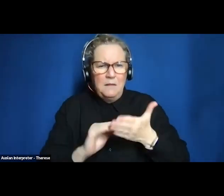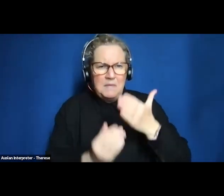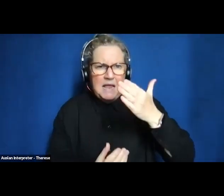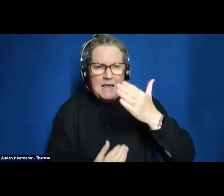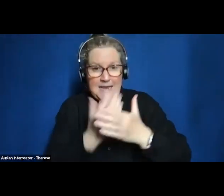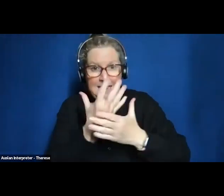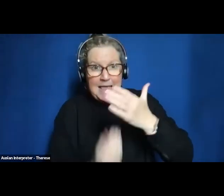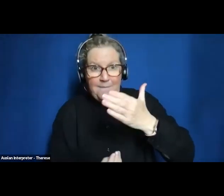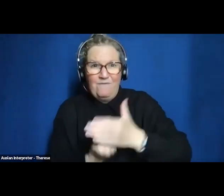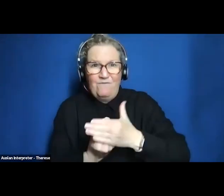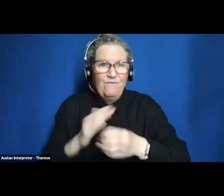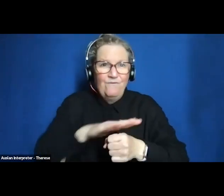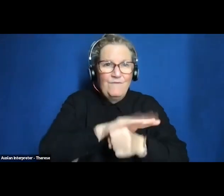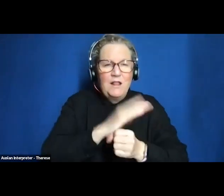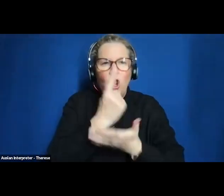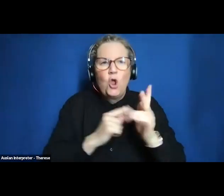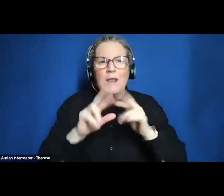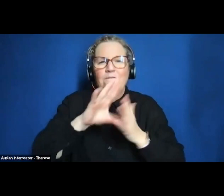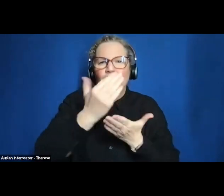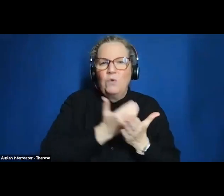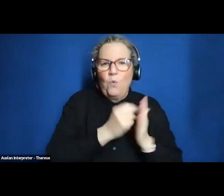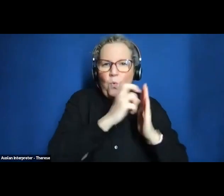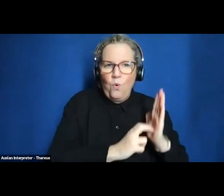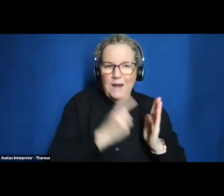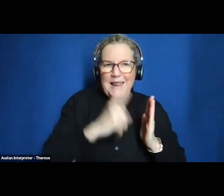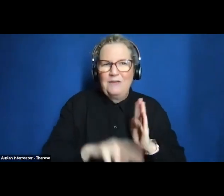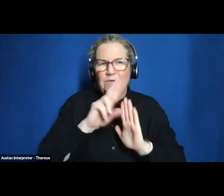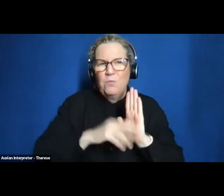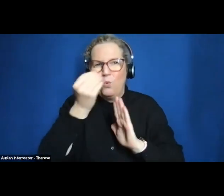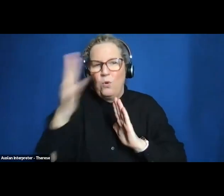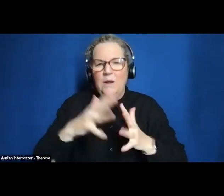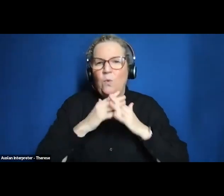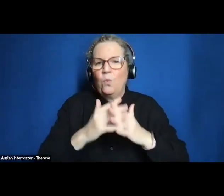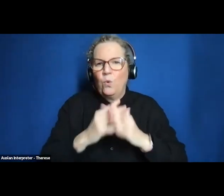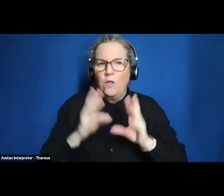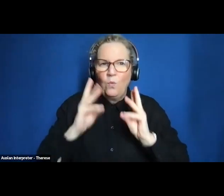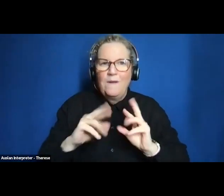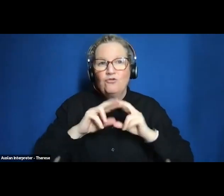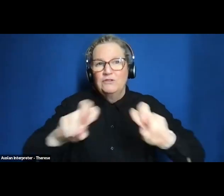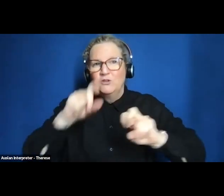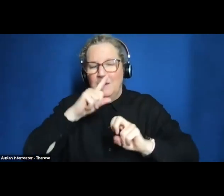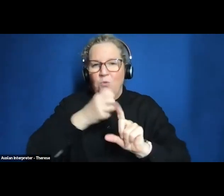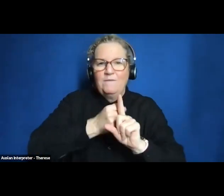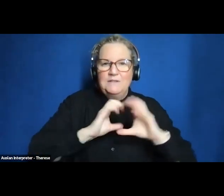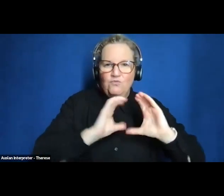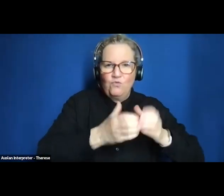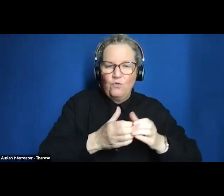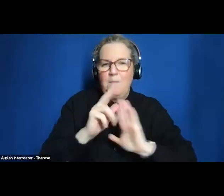but only if data are recorded and reported in ways that are meaningful to researchers, advocacy groups, policymakers